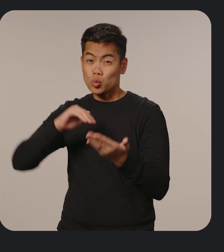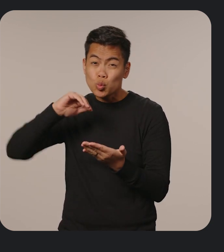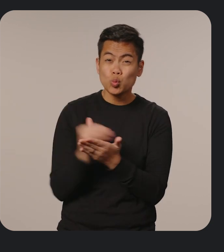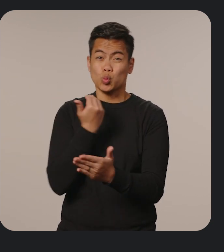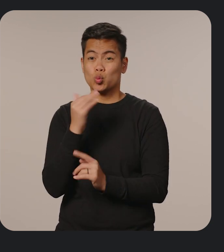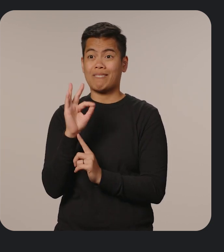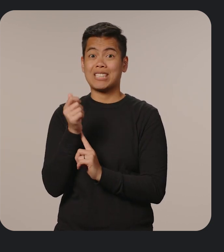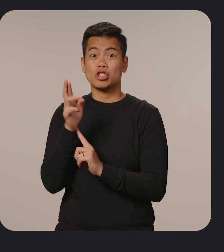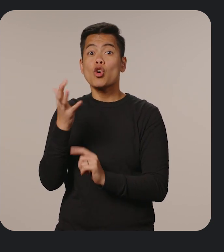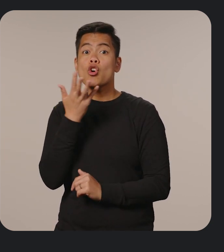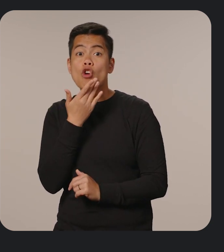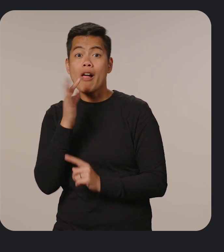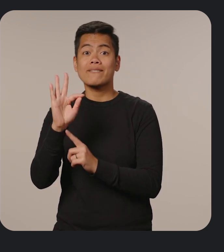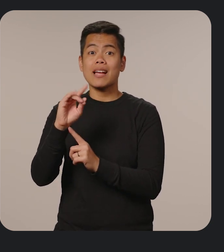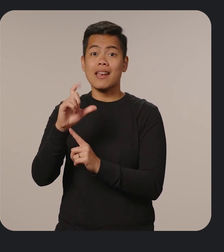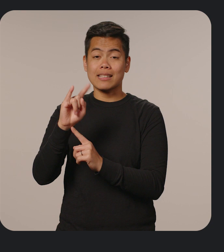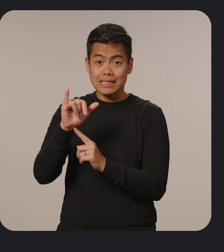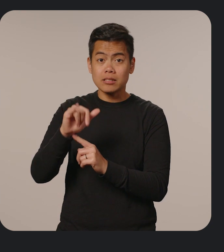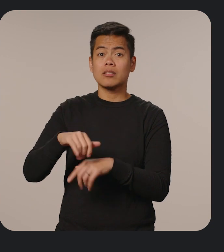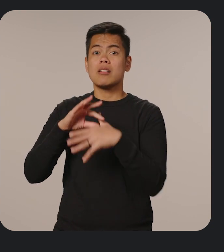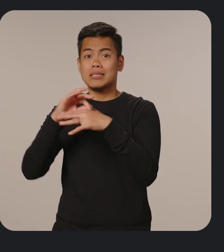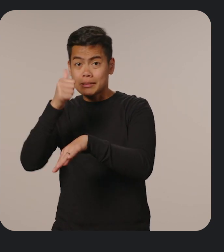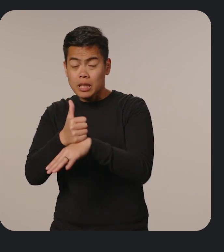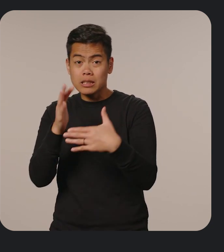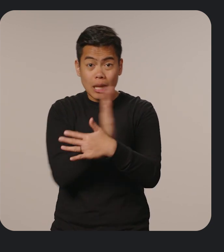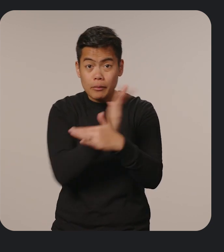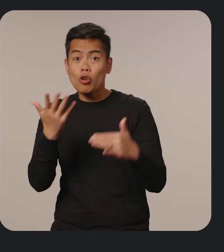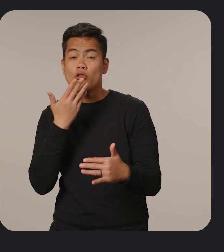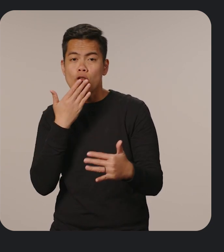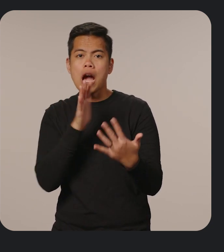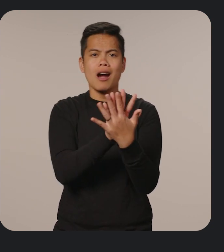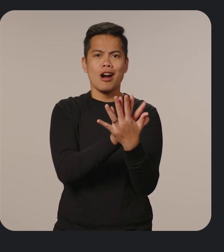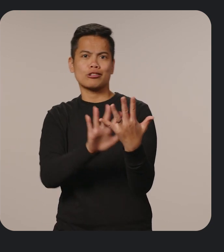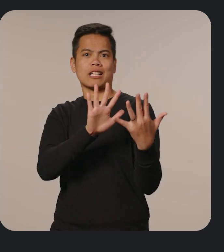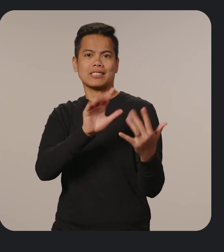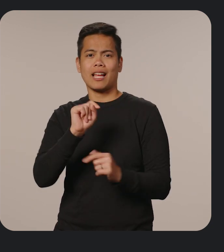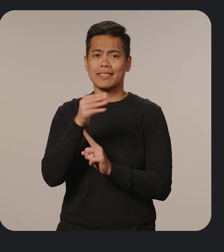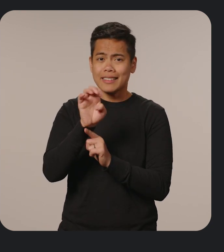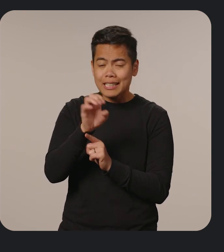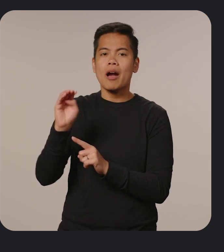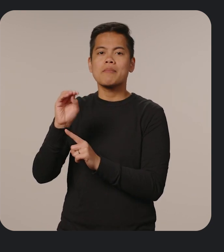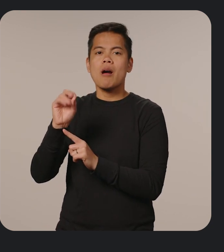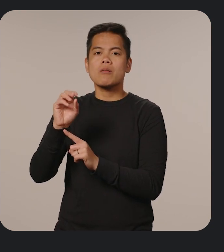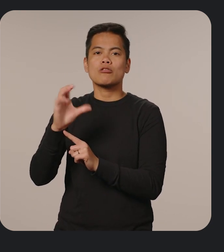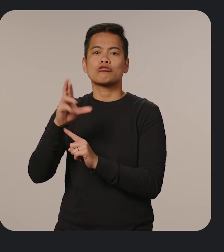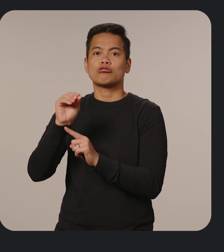to provide your users with personalized and spirited encounters. Dynamic color's popularity hasn't gone unnoticed.